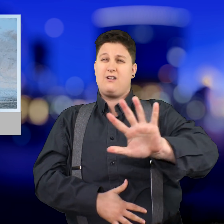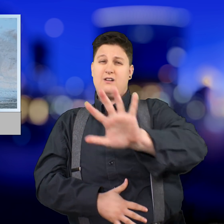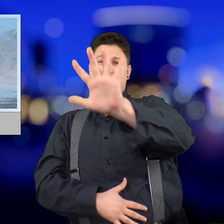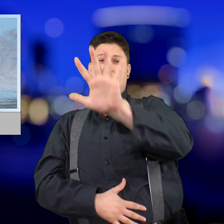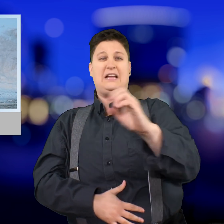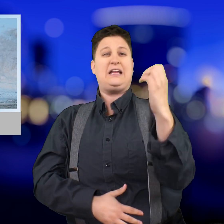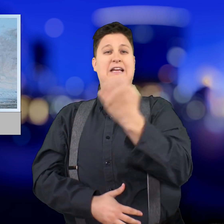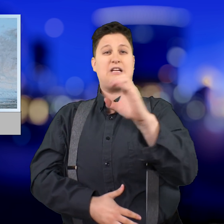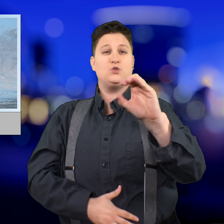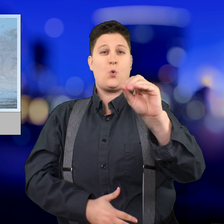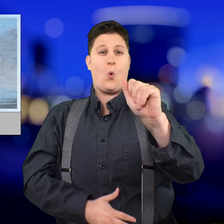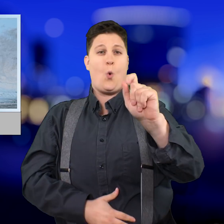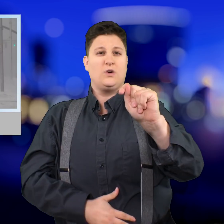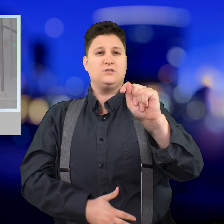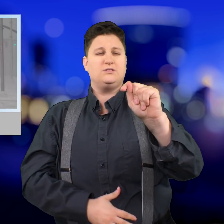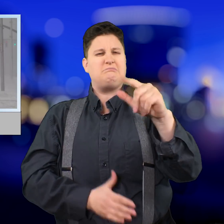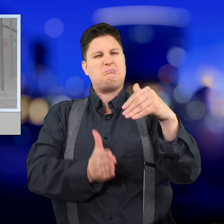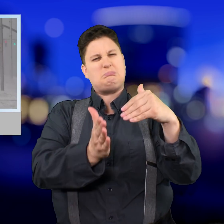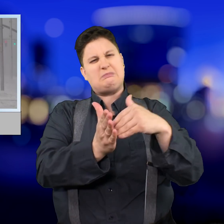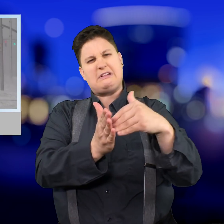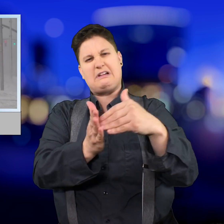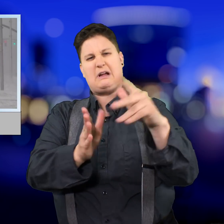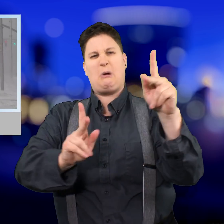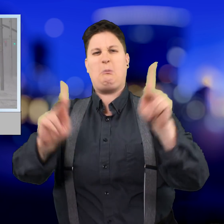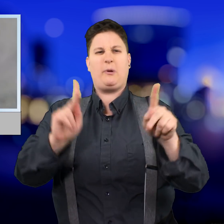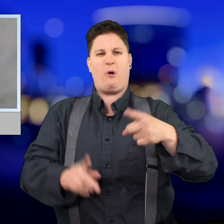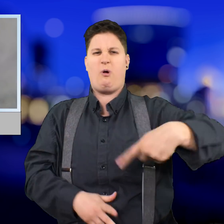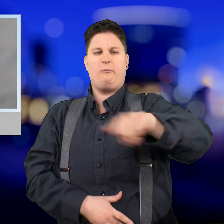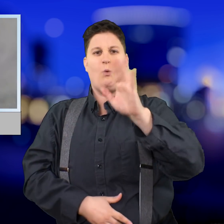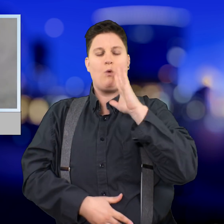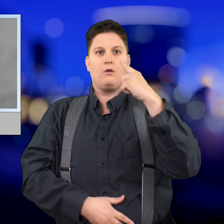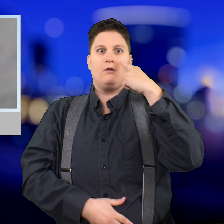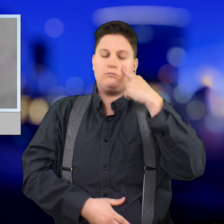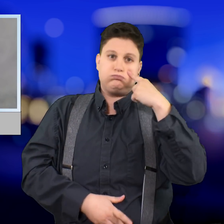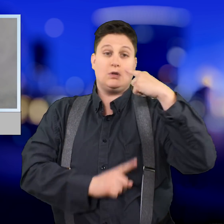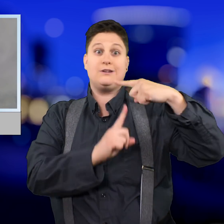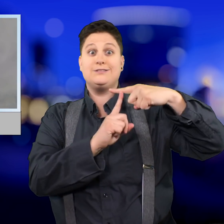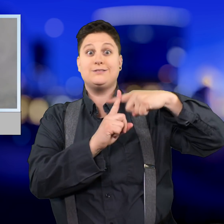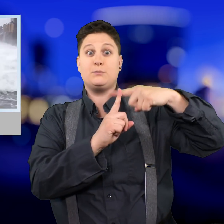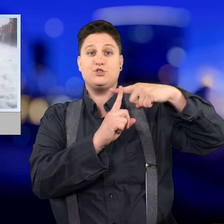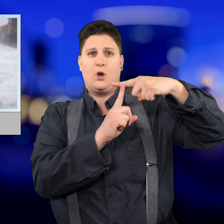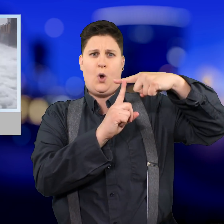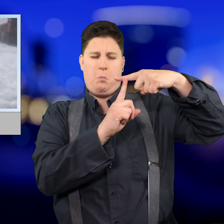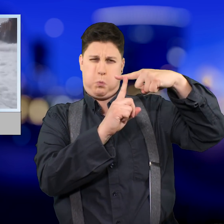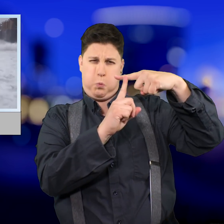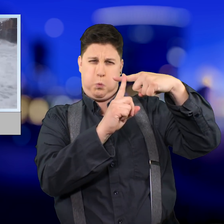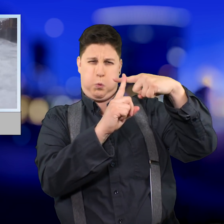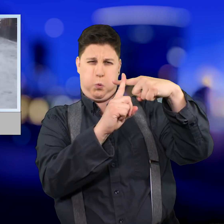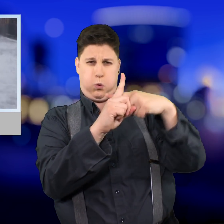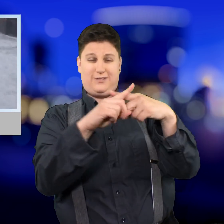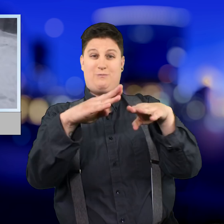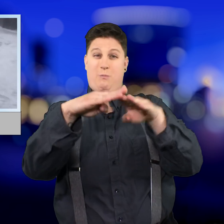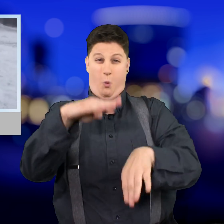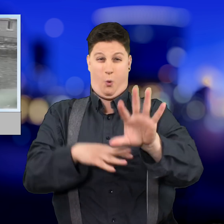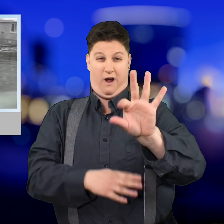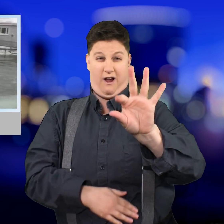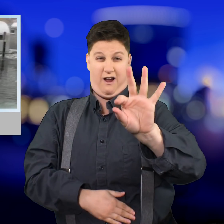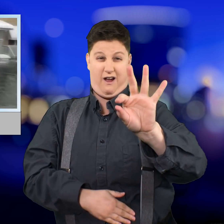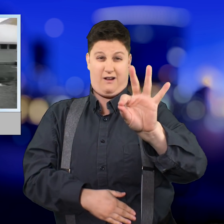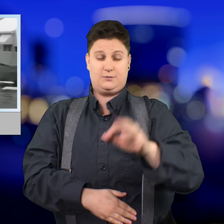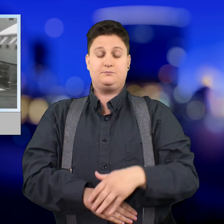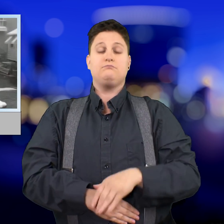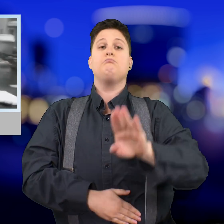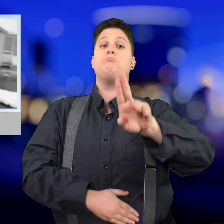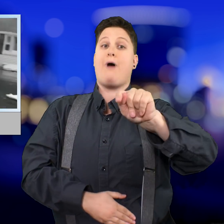Millions of people along the East Coast will see temperatures plummet to single digits.